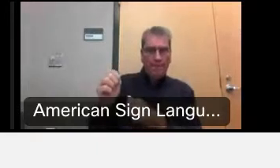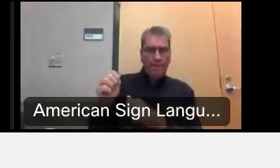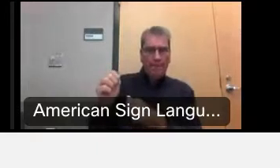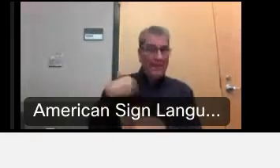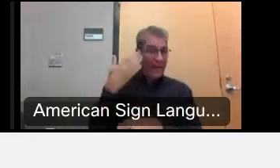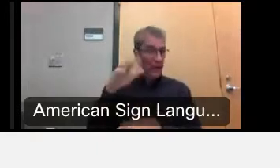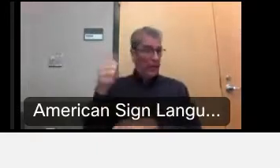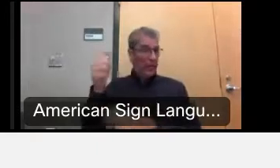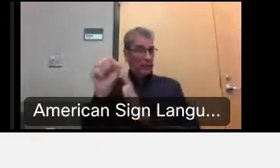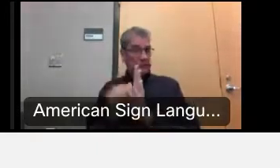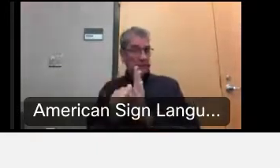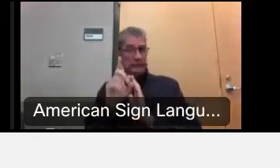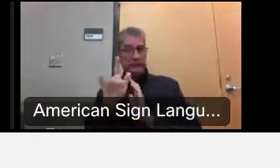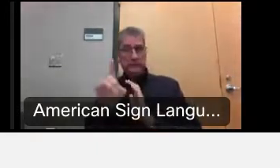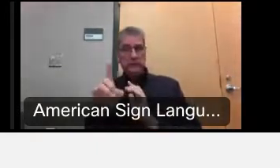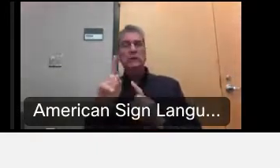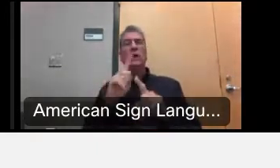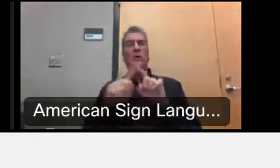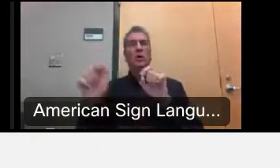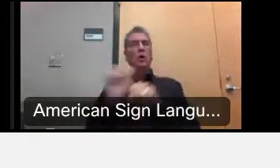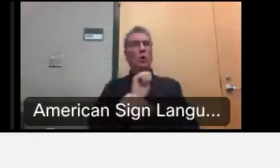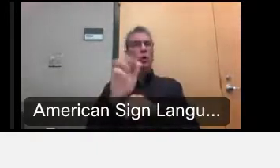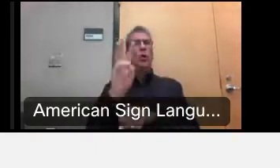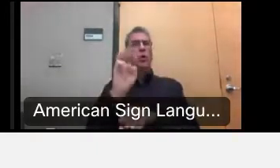did it or not, but it certainly worked really well, here in Texas.